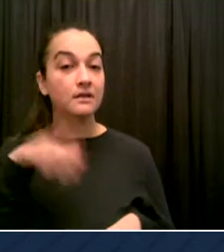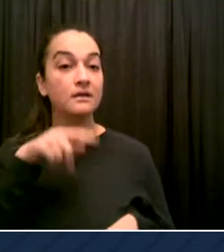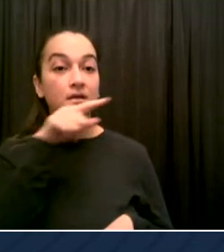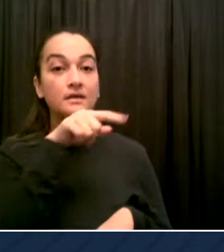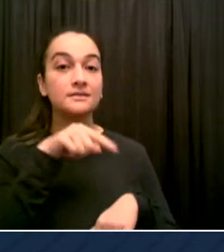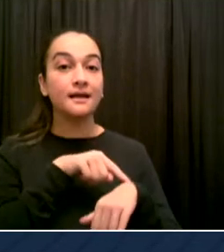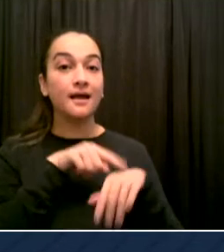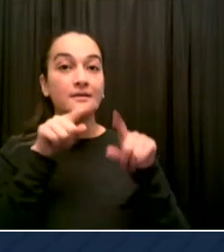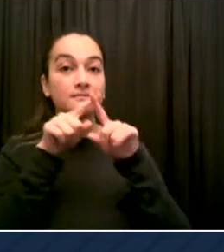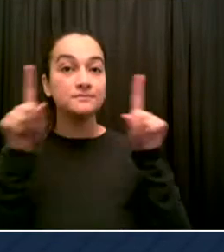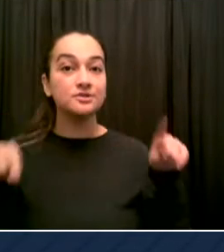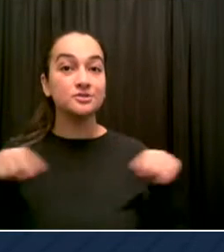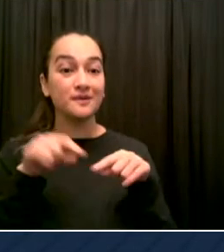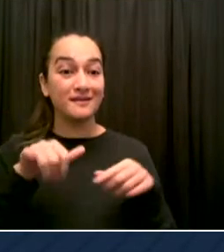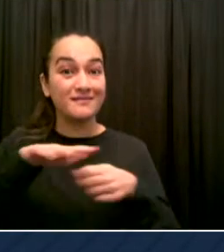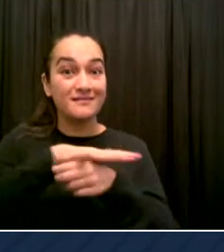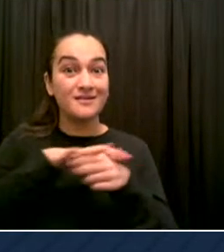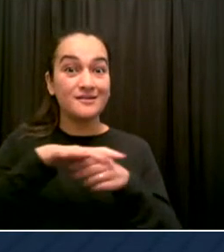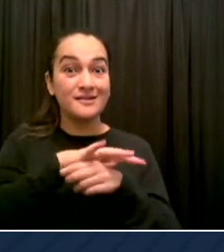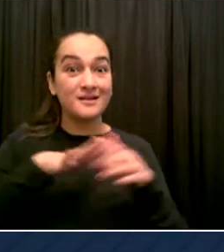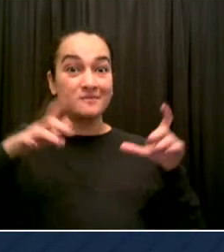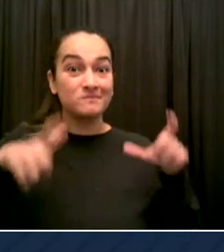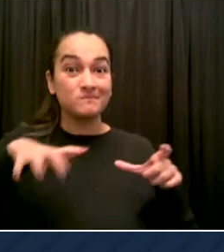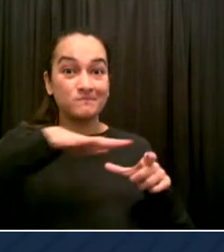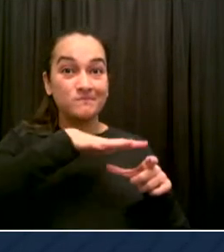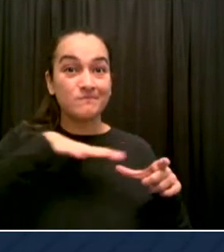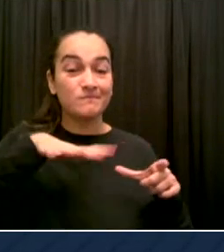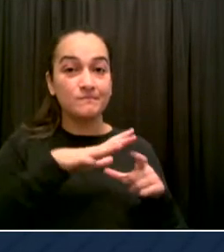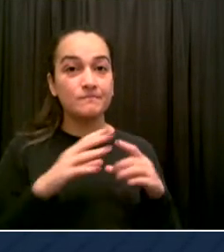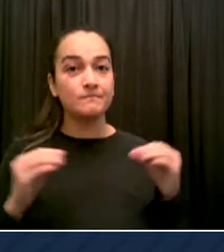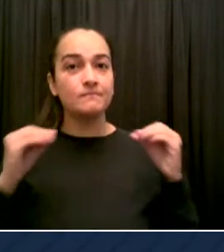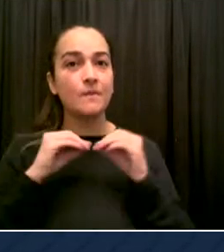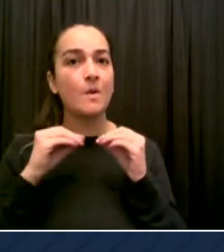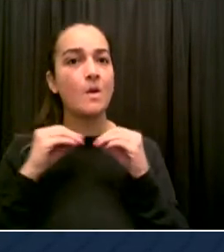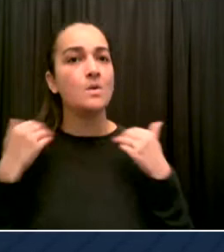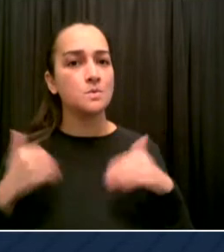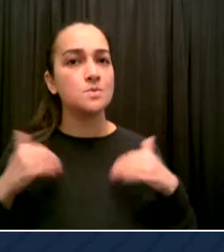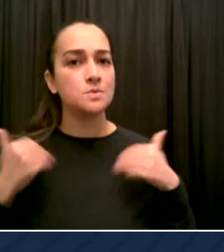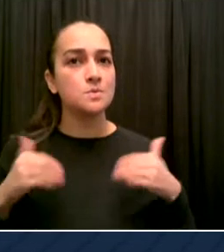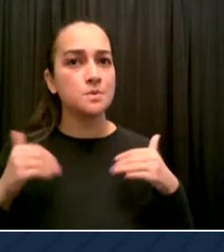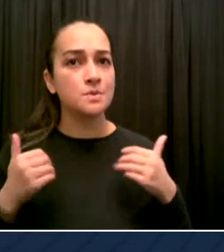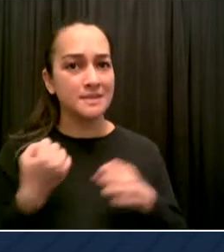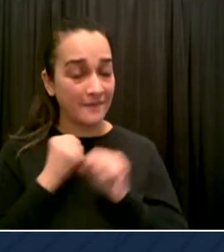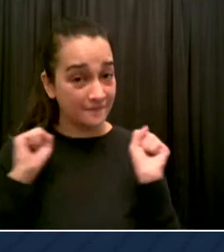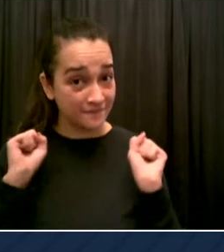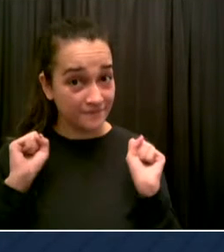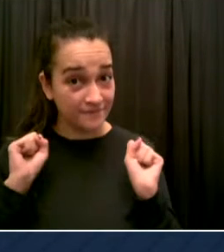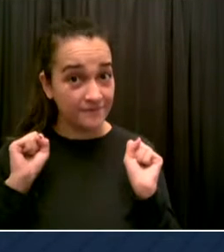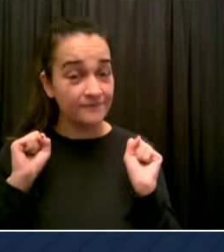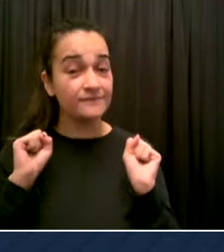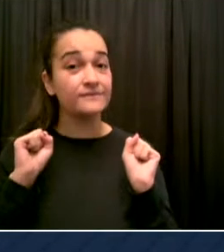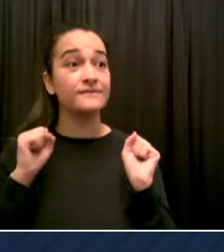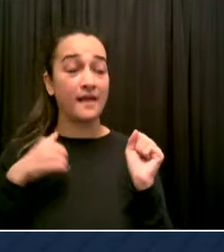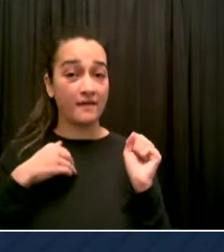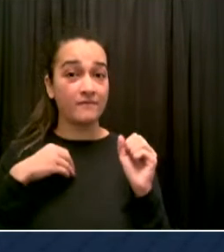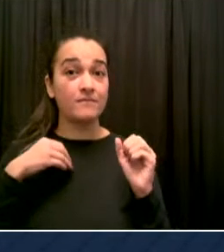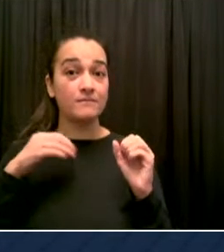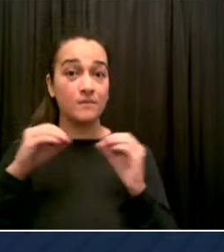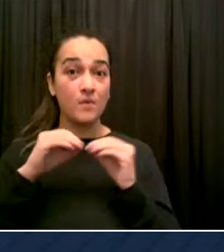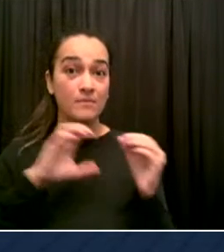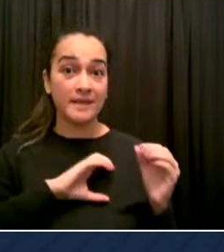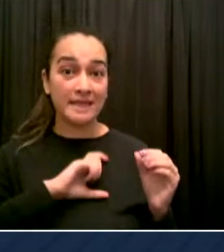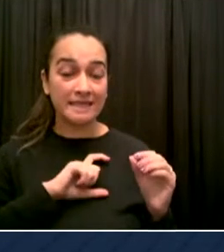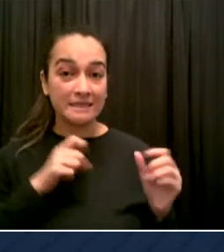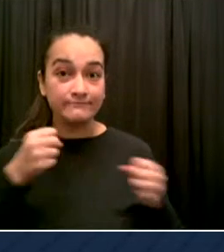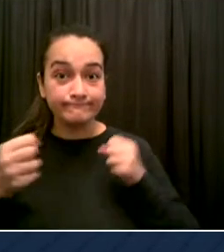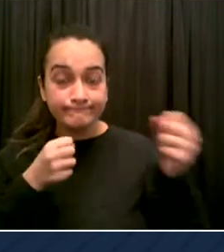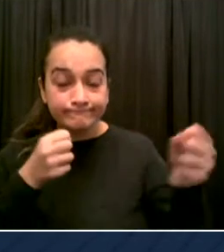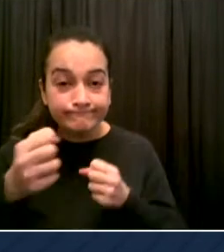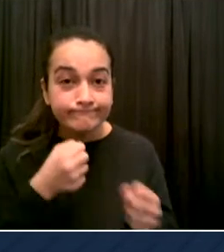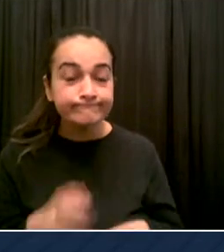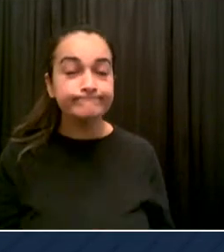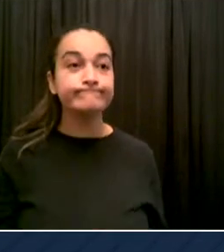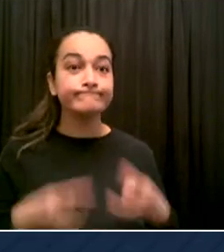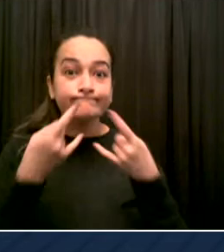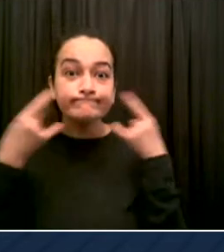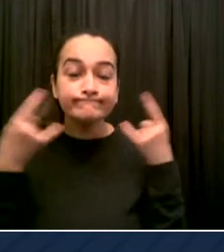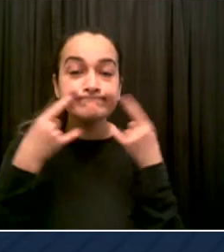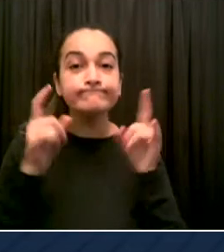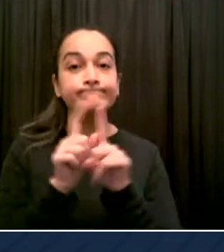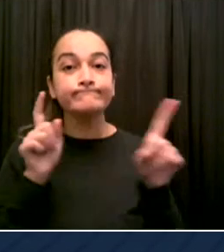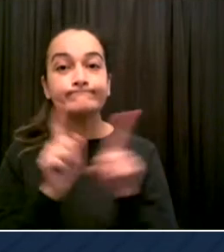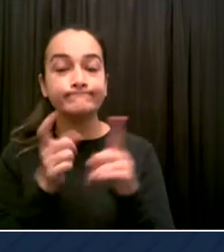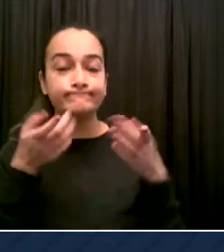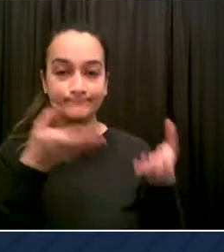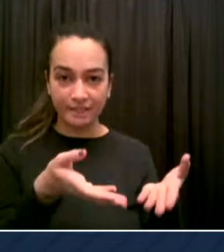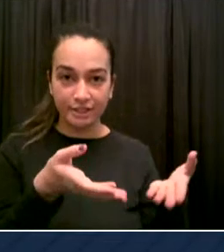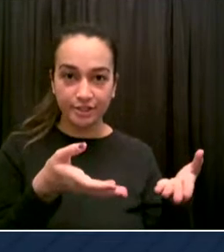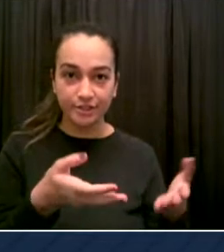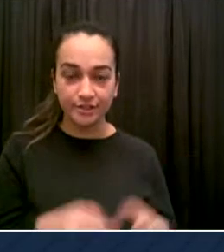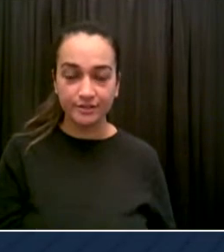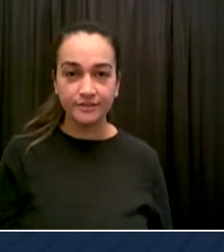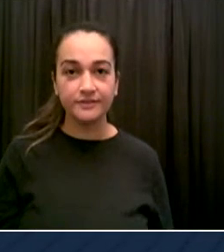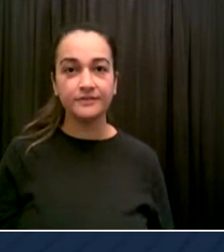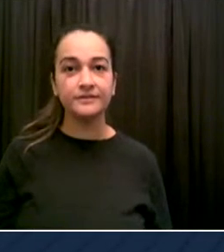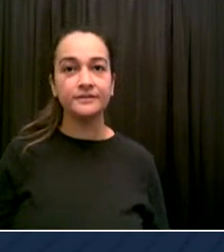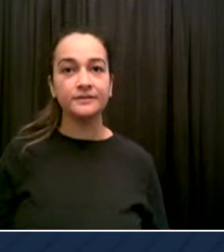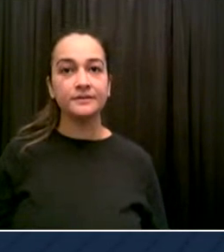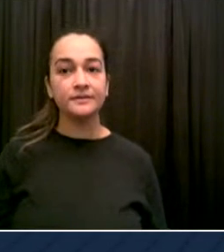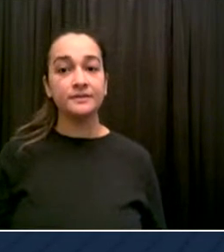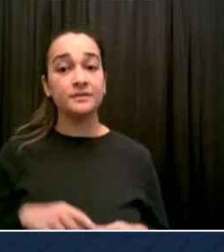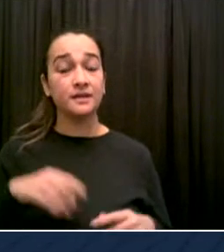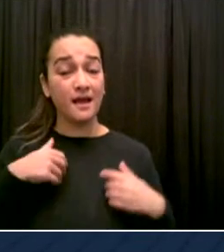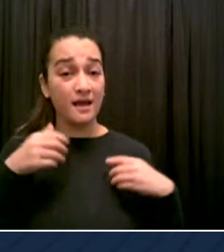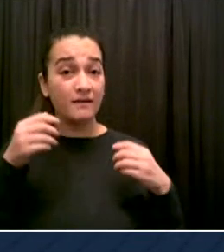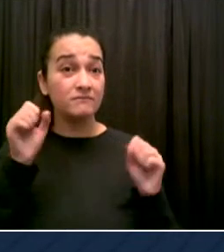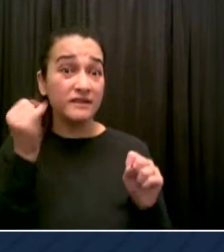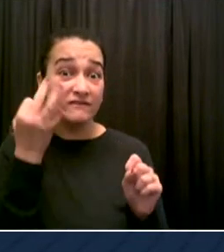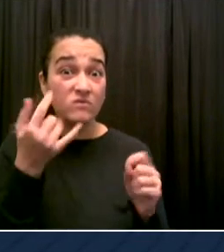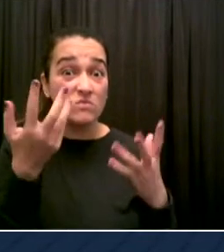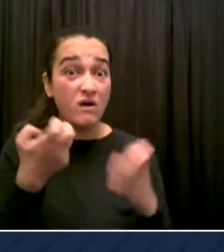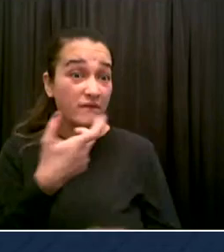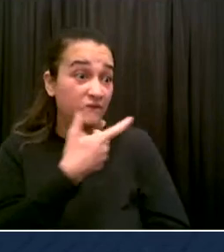TO BASICALLY POLICE.